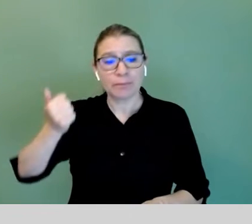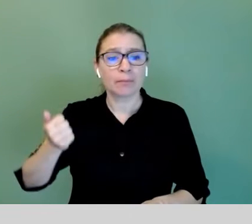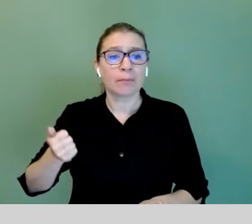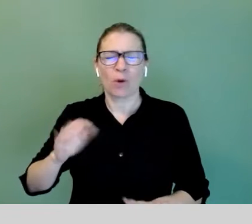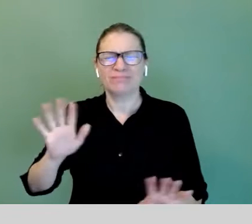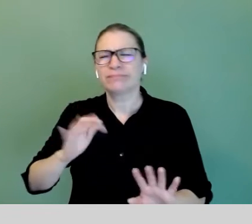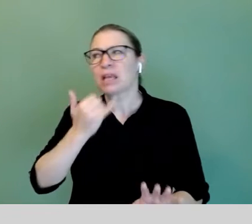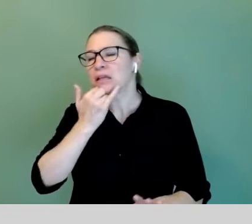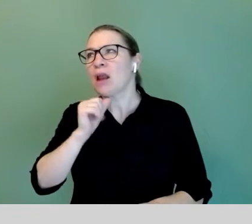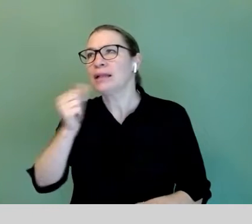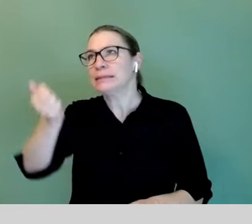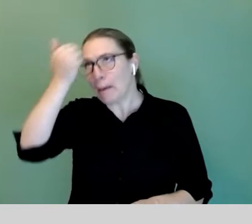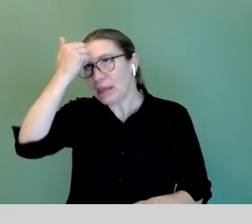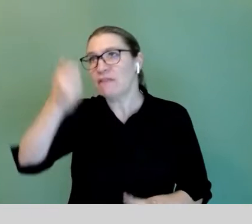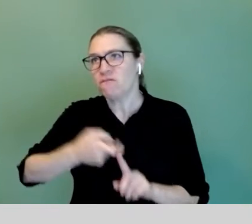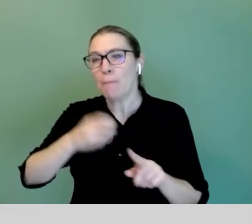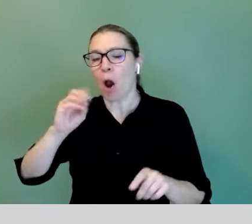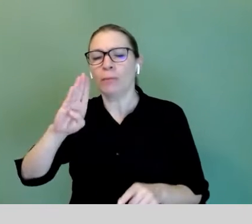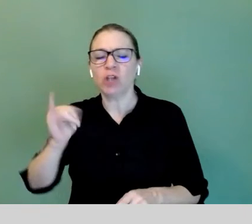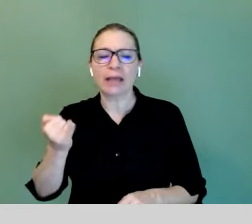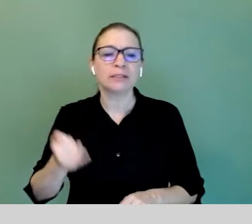inherits from Dummy or not Dummy, from object.